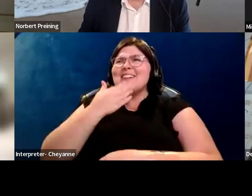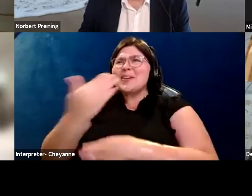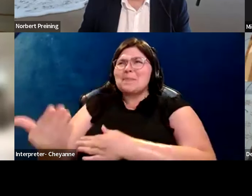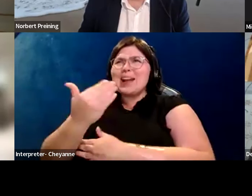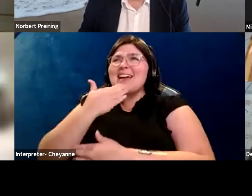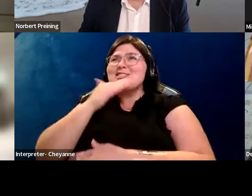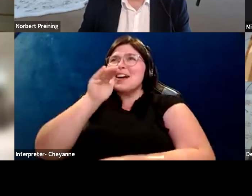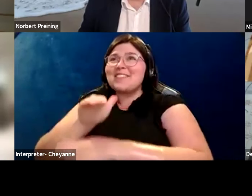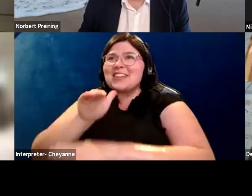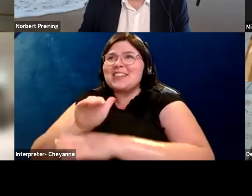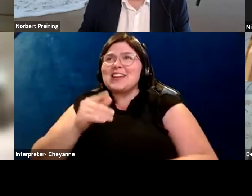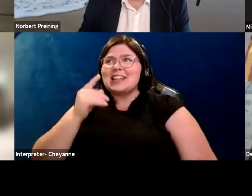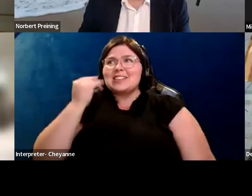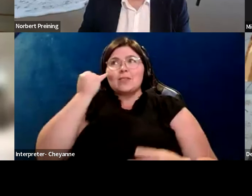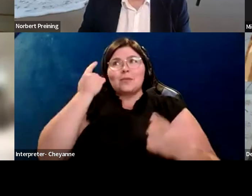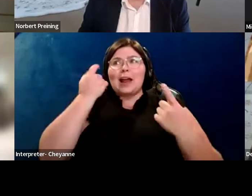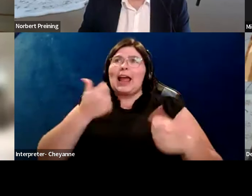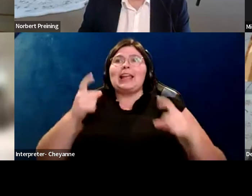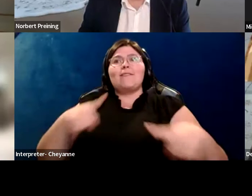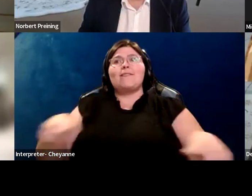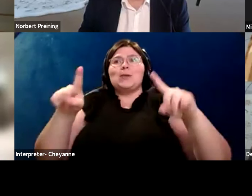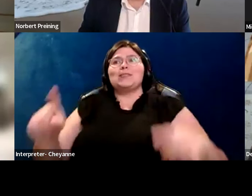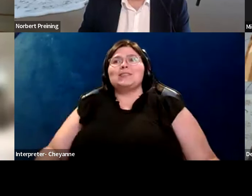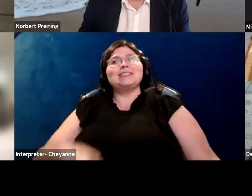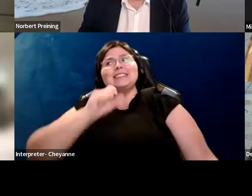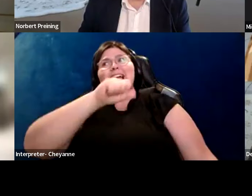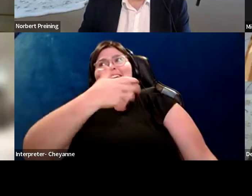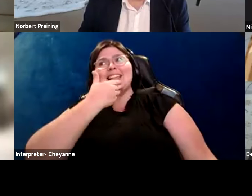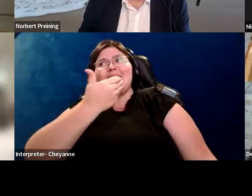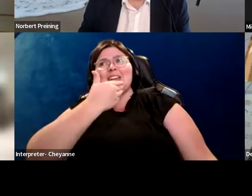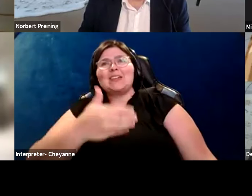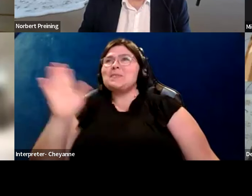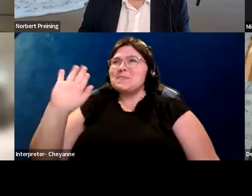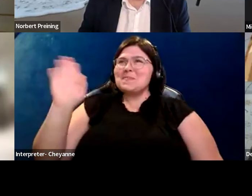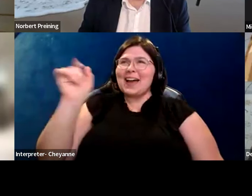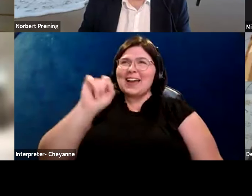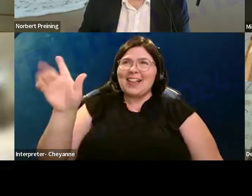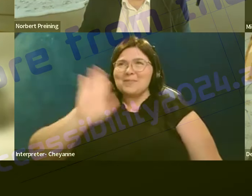And good afternoon, depending on your horizon. Yeah, thank you. Bye, all. Bye-bye.